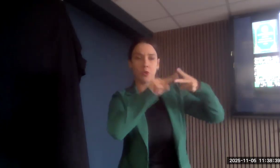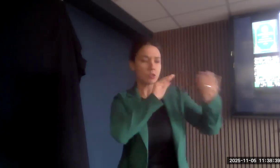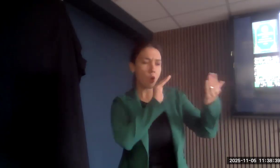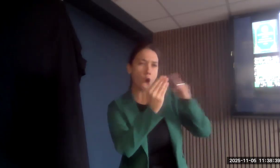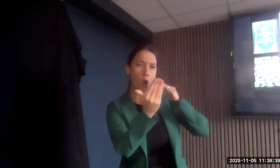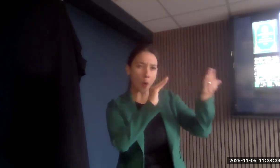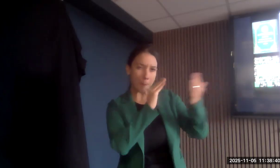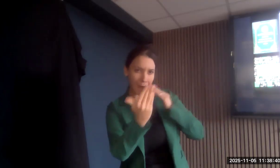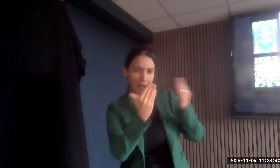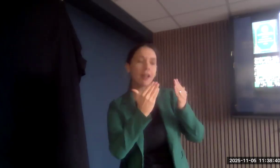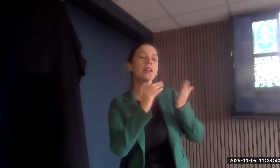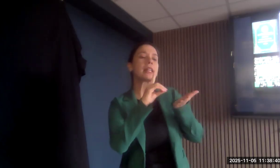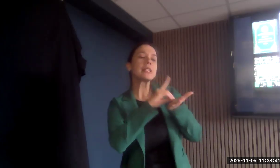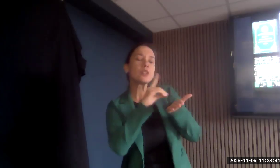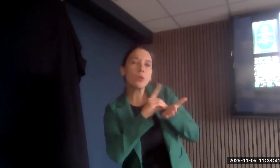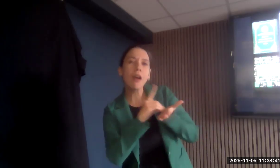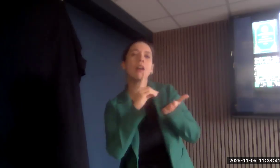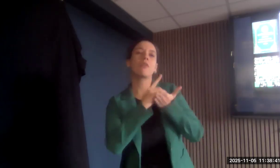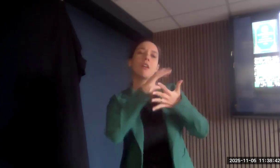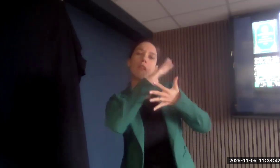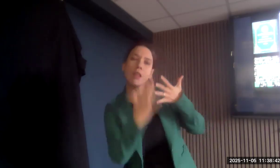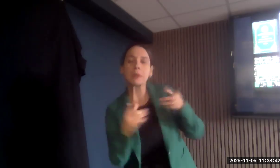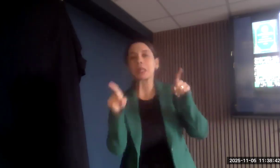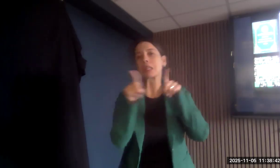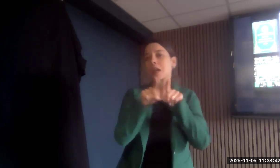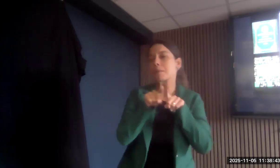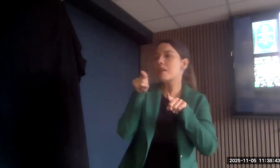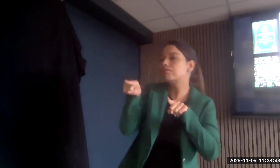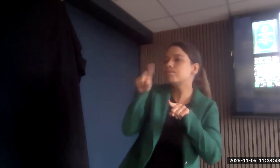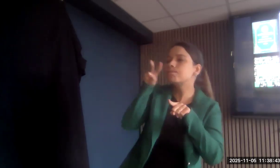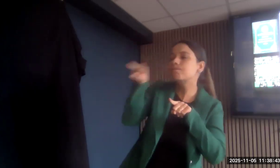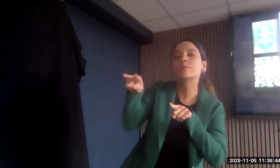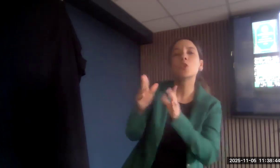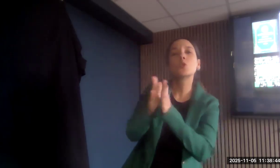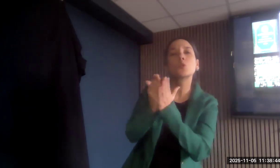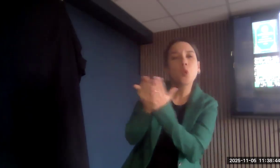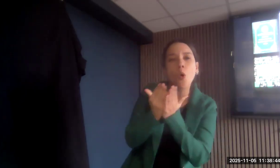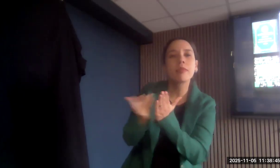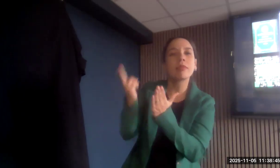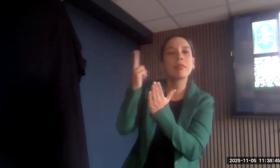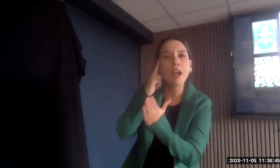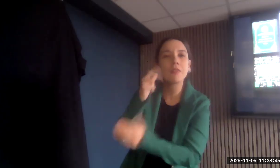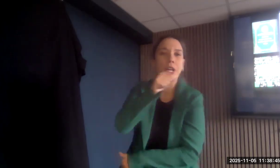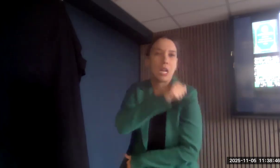and researched, comparatively, using different sources.